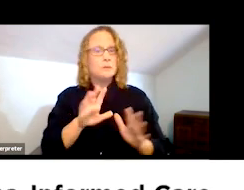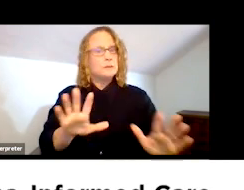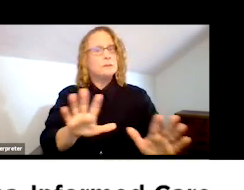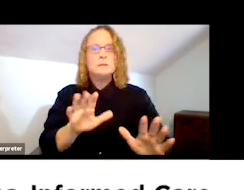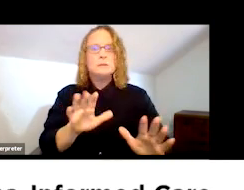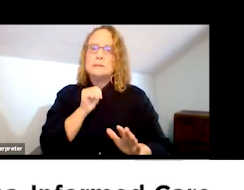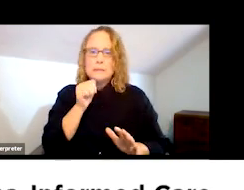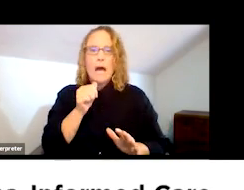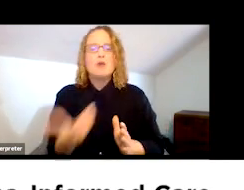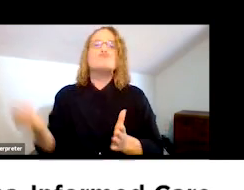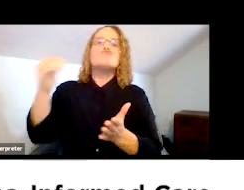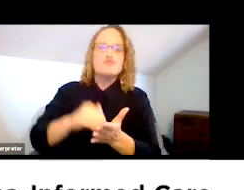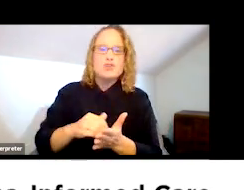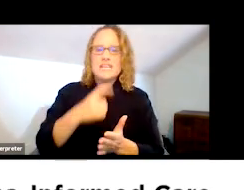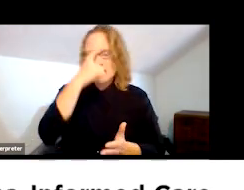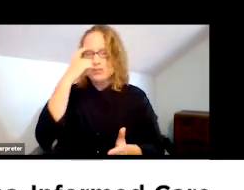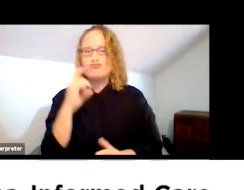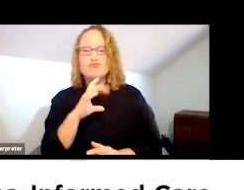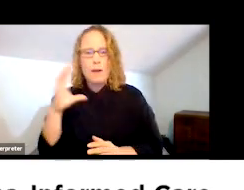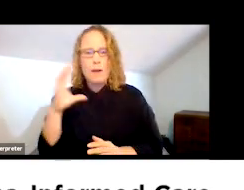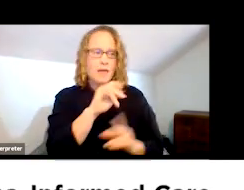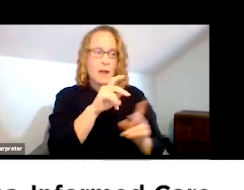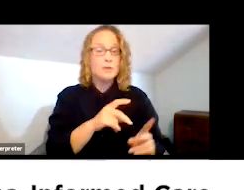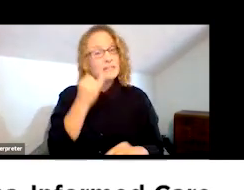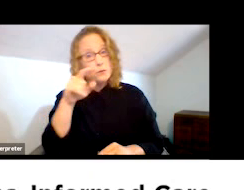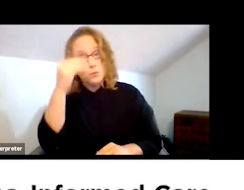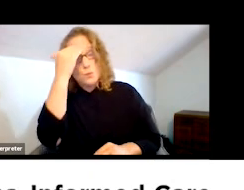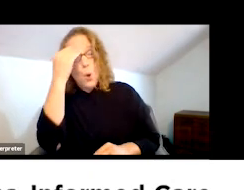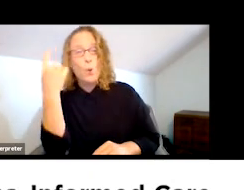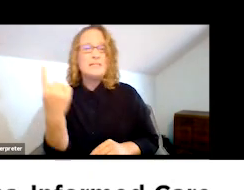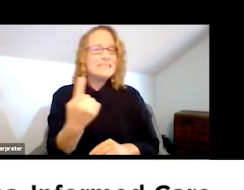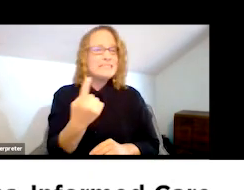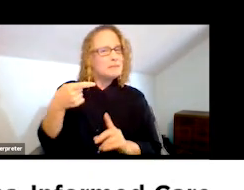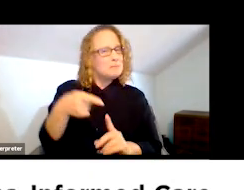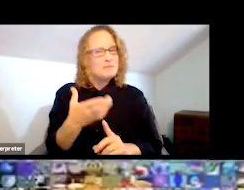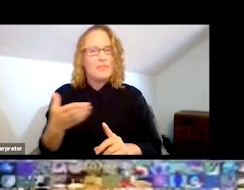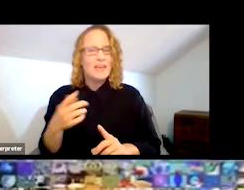that is integrating knowledge about trauma. And we wanna make sure we're integrating that into our policies, procedures,